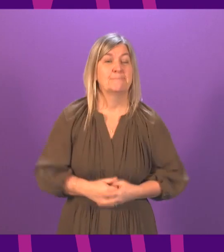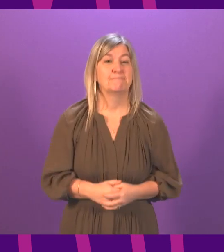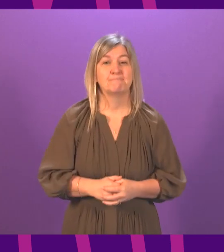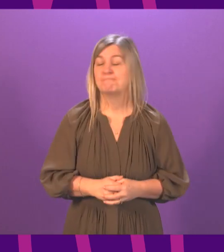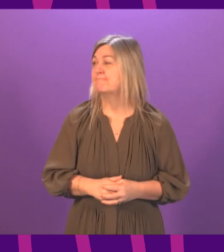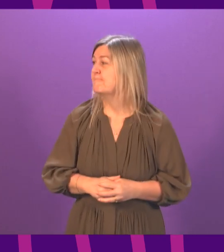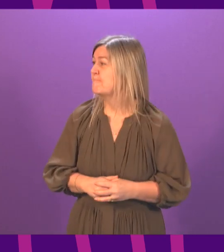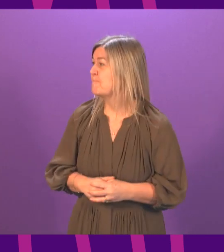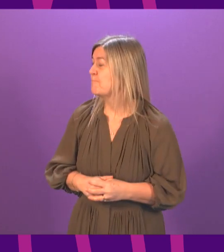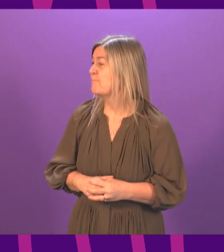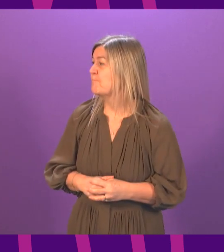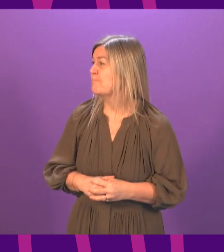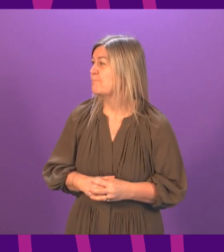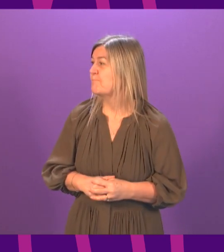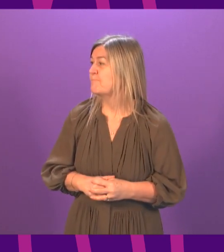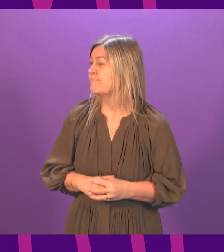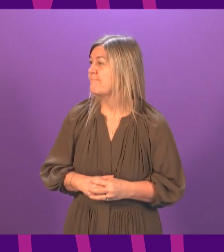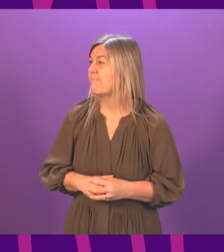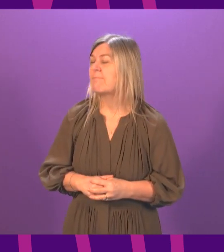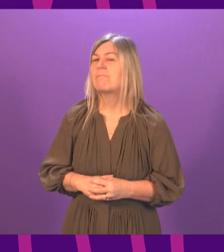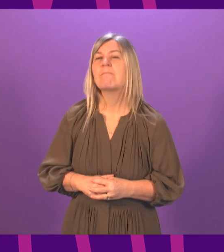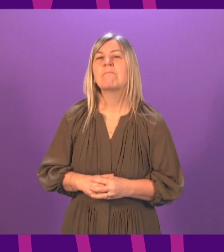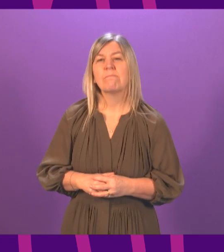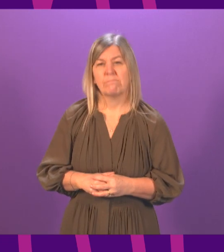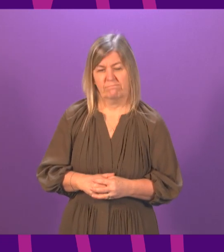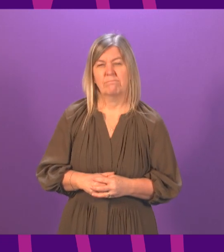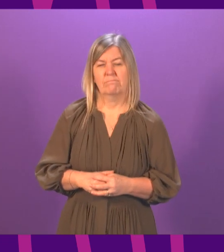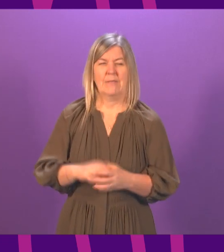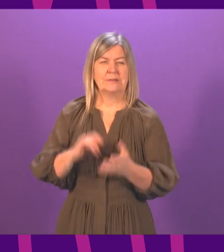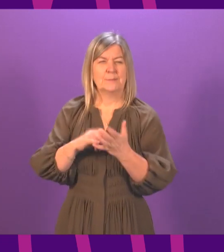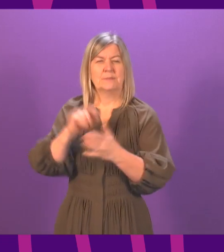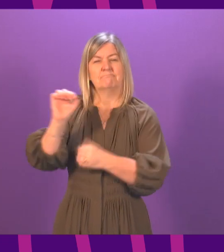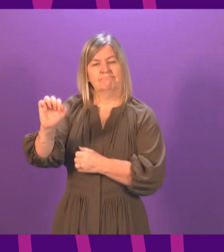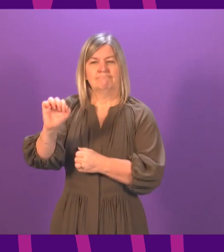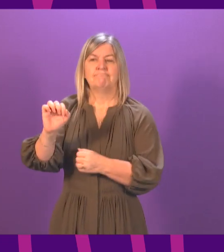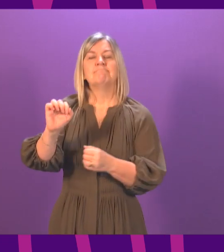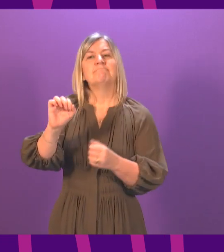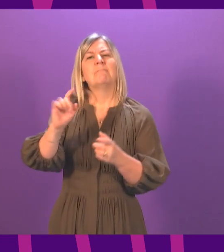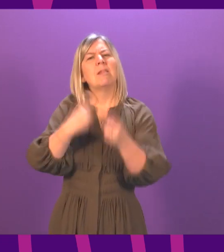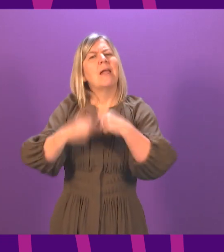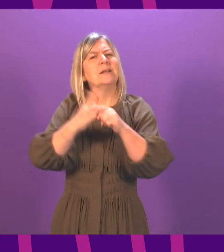Last year, the United Kingdom Government set up a £1 billion building safety fund, and the Scottish